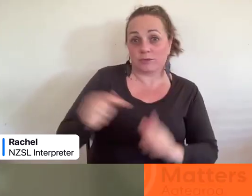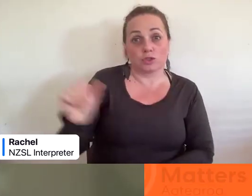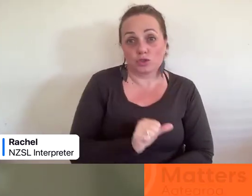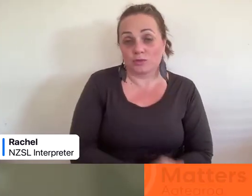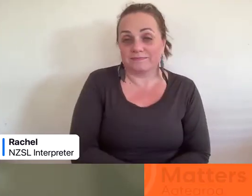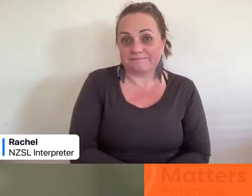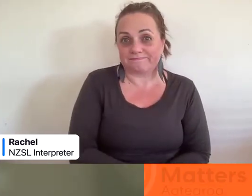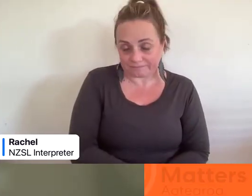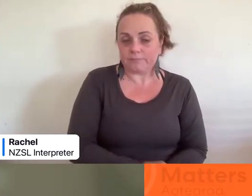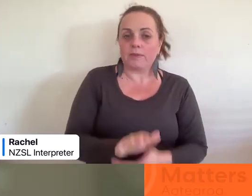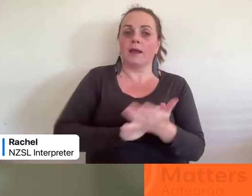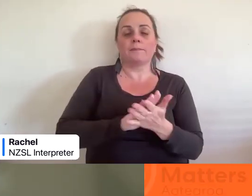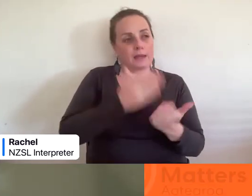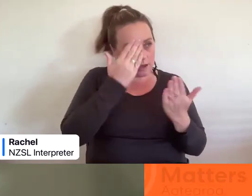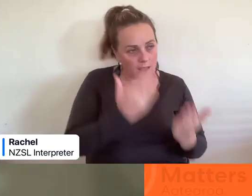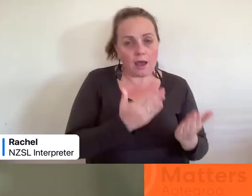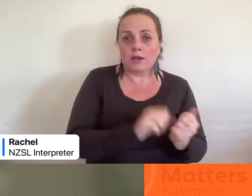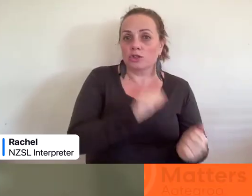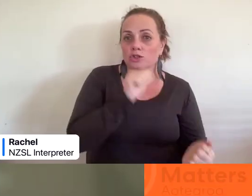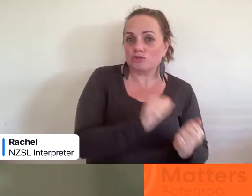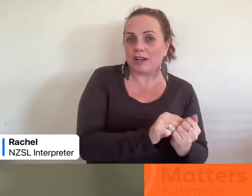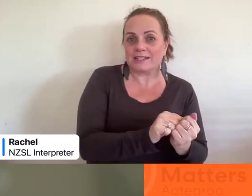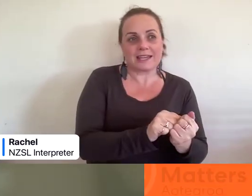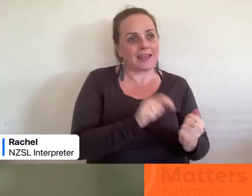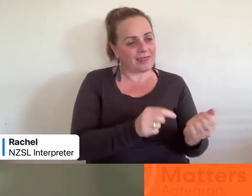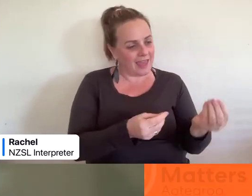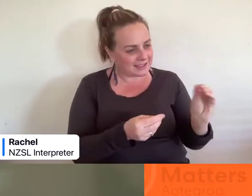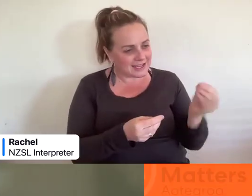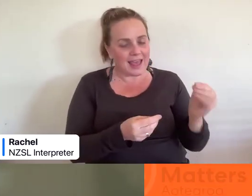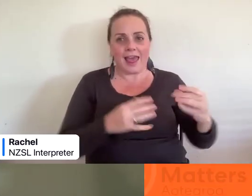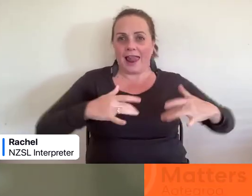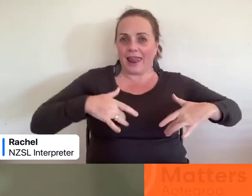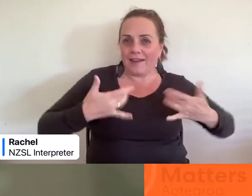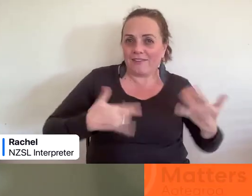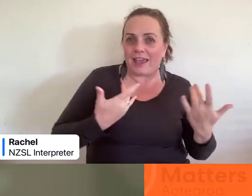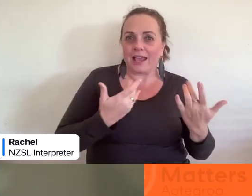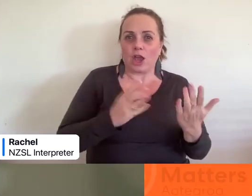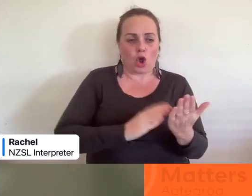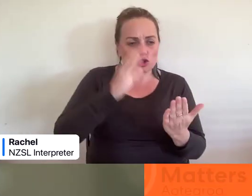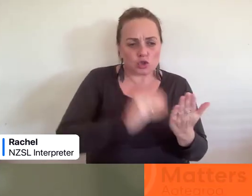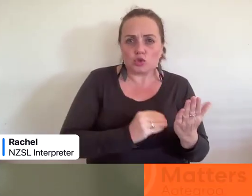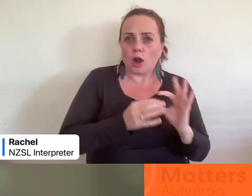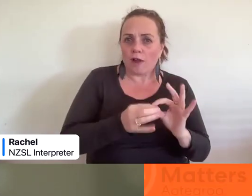recognise Te Tiriti as a living constitutional relationship. In other words, we're bound to each